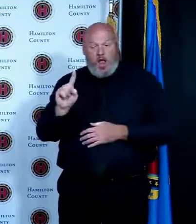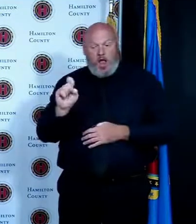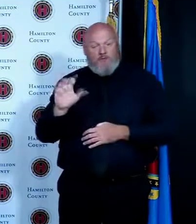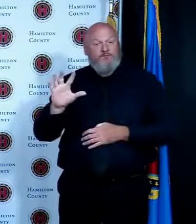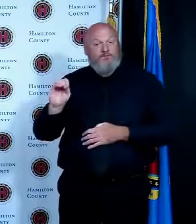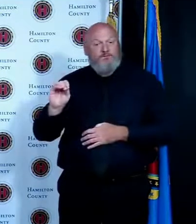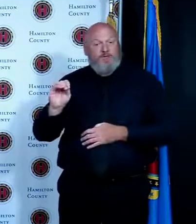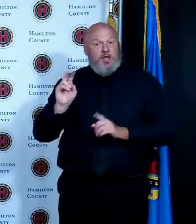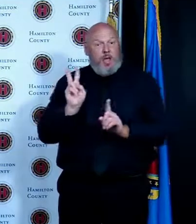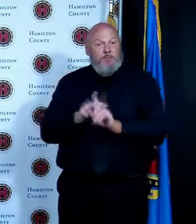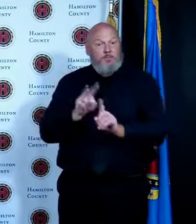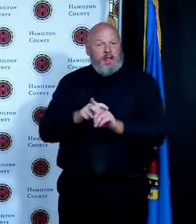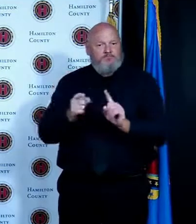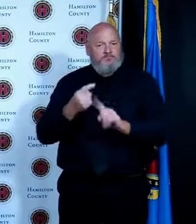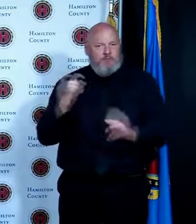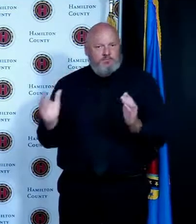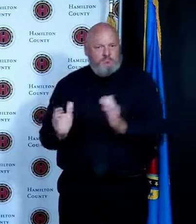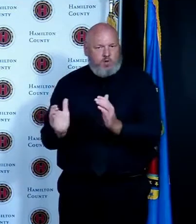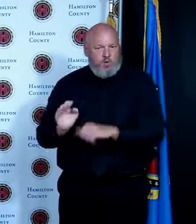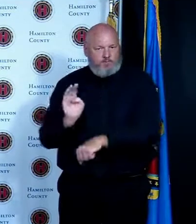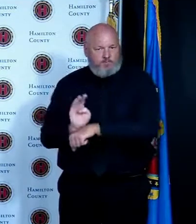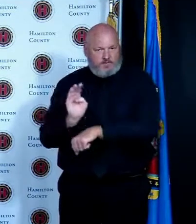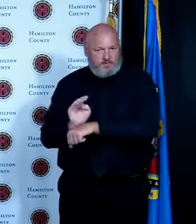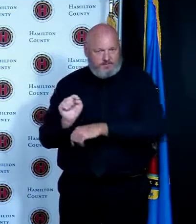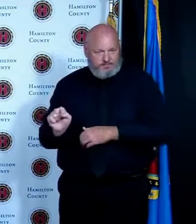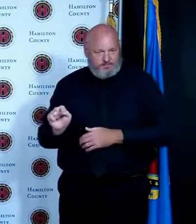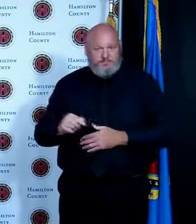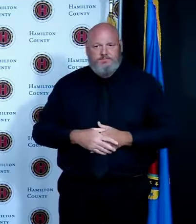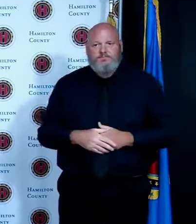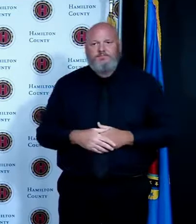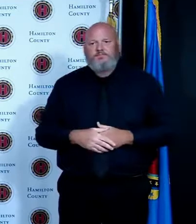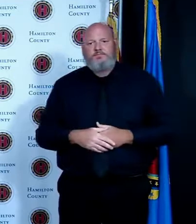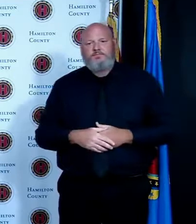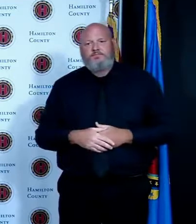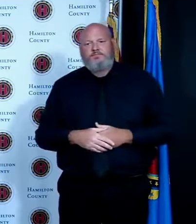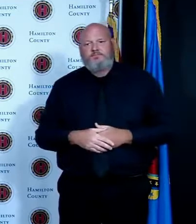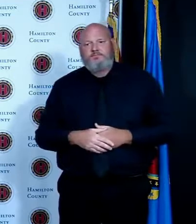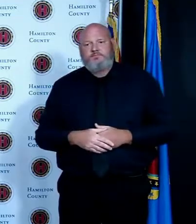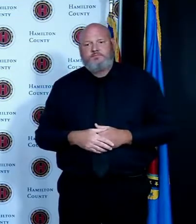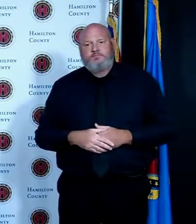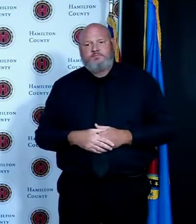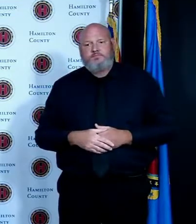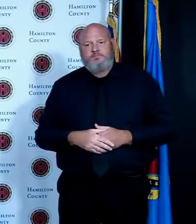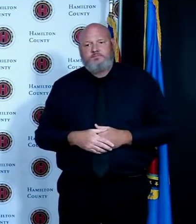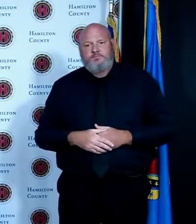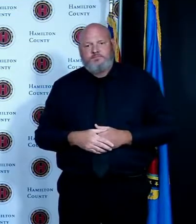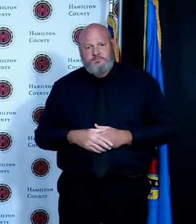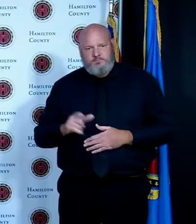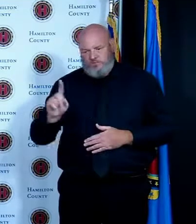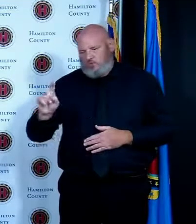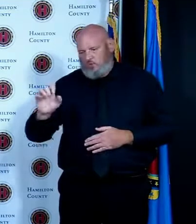there are about 200 businesses in the queue we're still in the process of vetting those but hopefully those will be